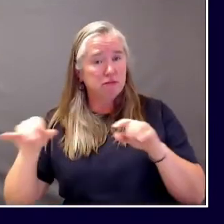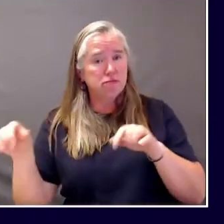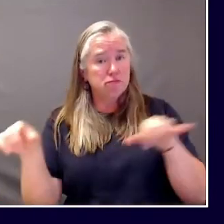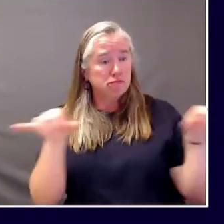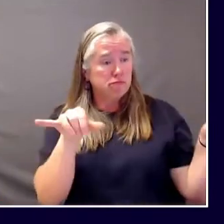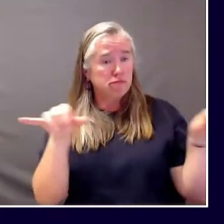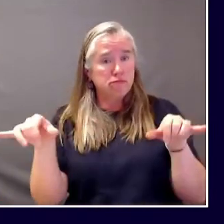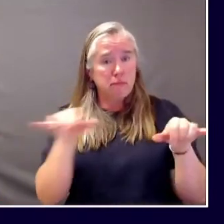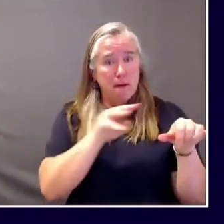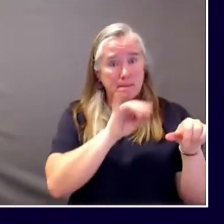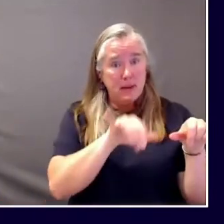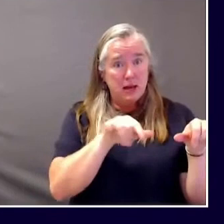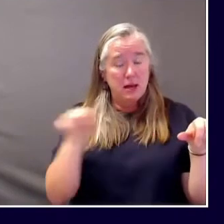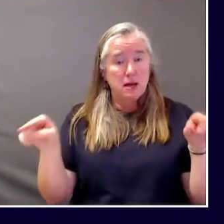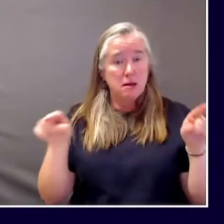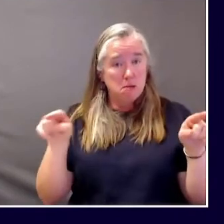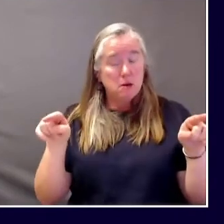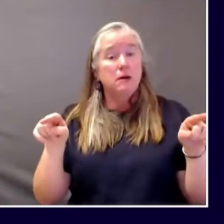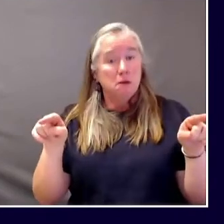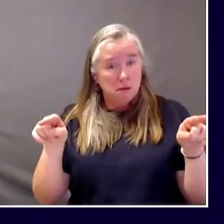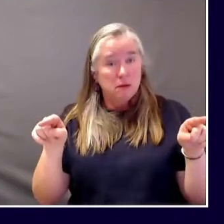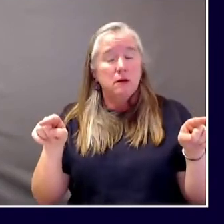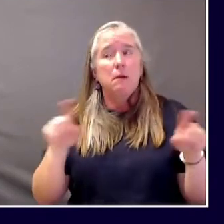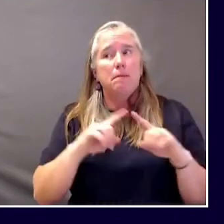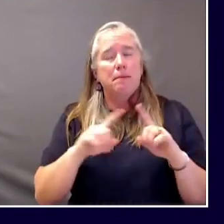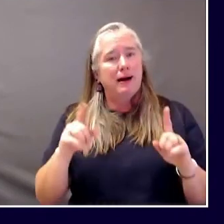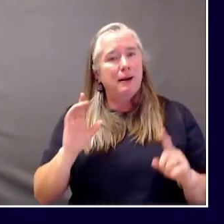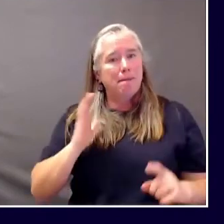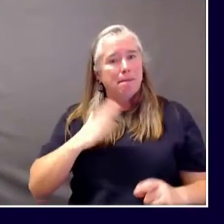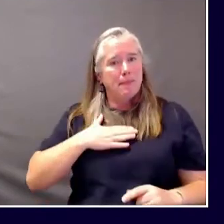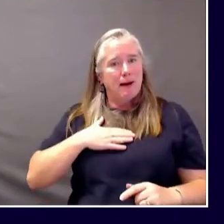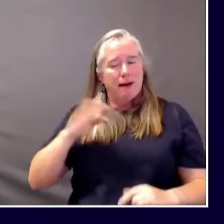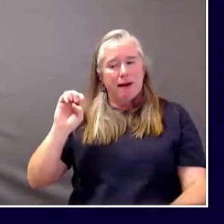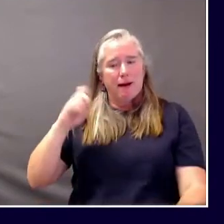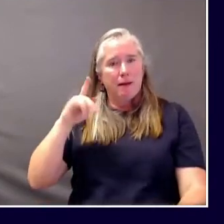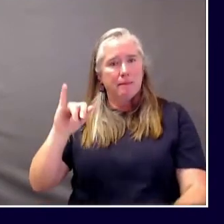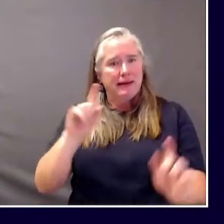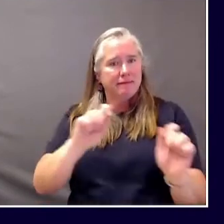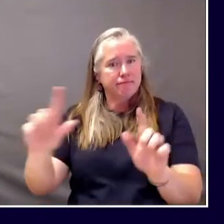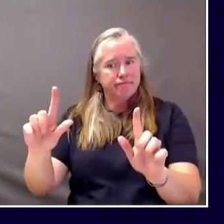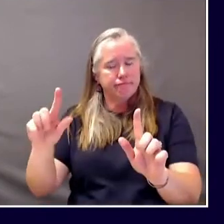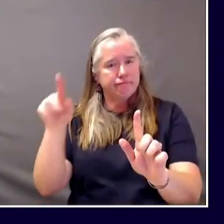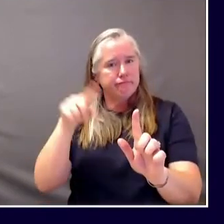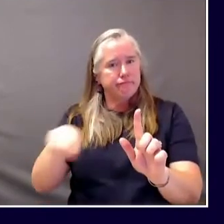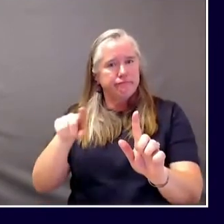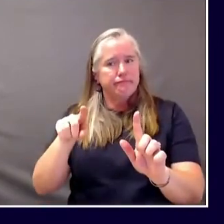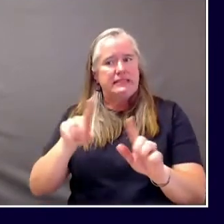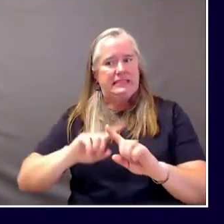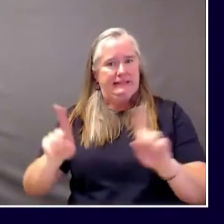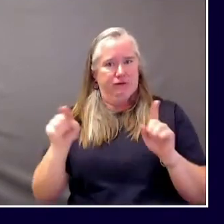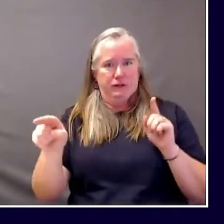to what we saw in may